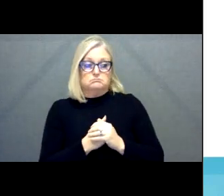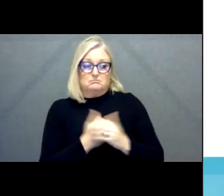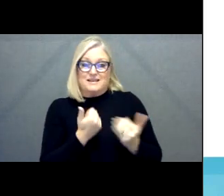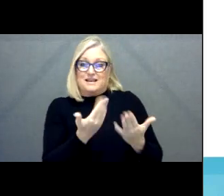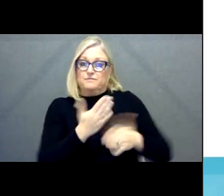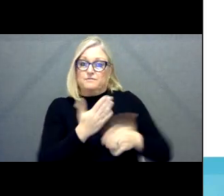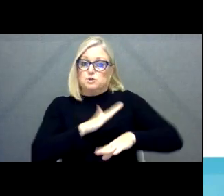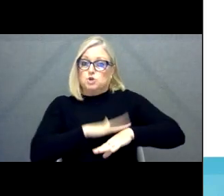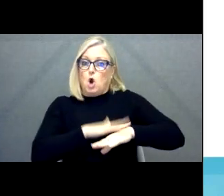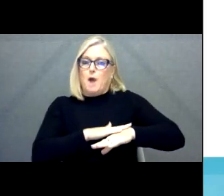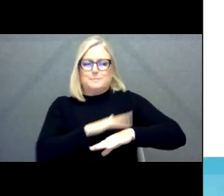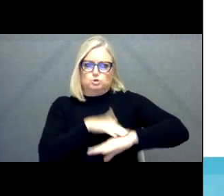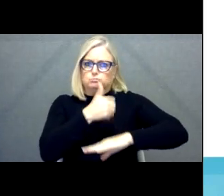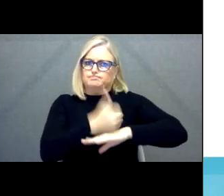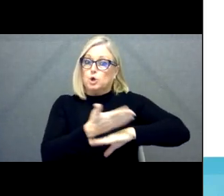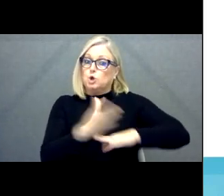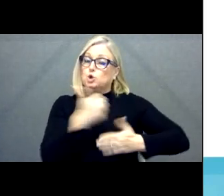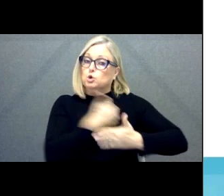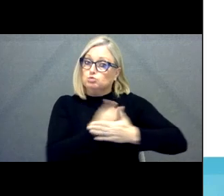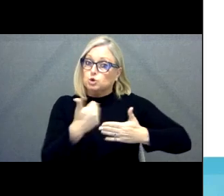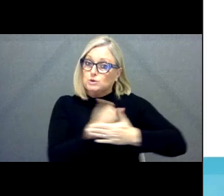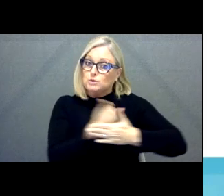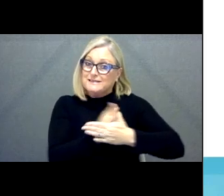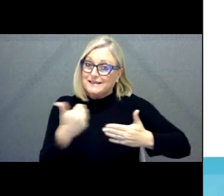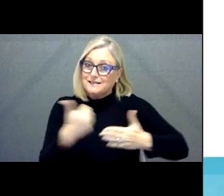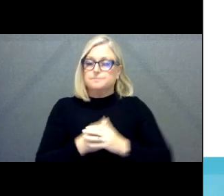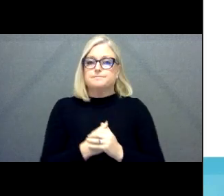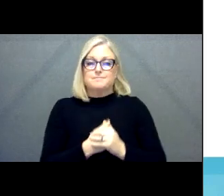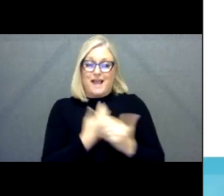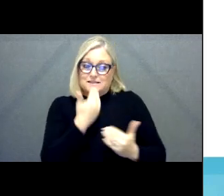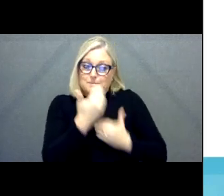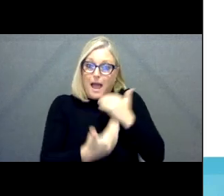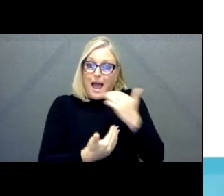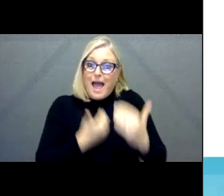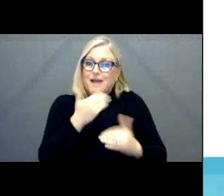what I've seen I'm explaining that consequence summary I've just mentioned and the behavior